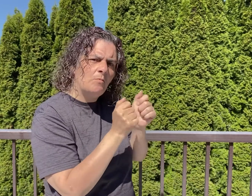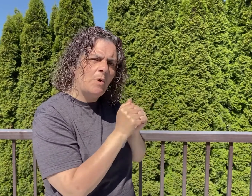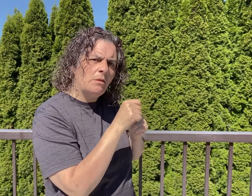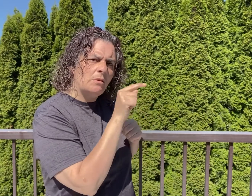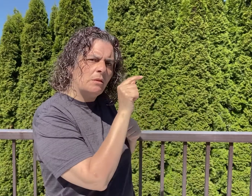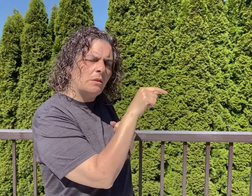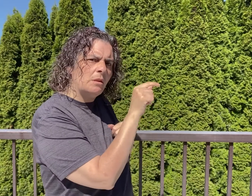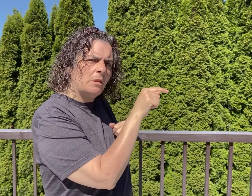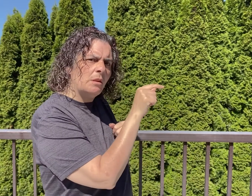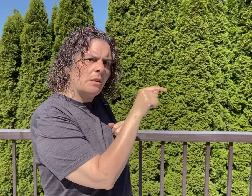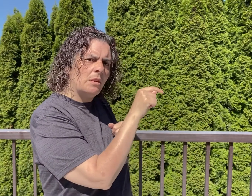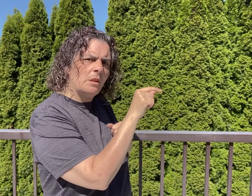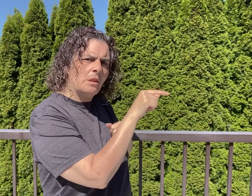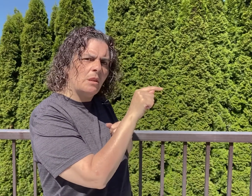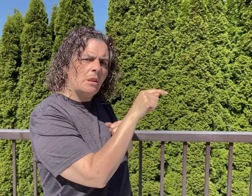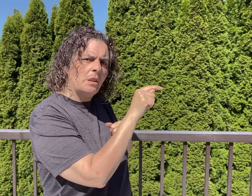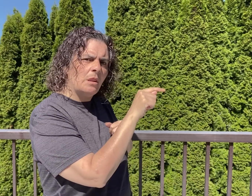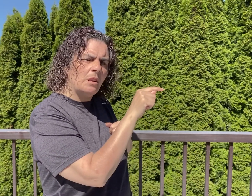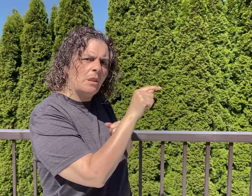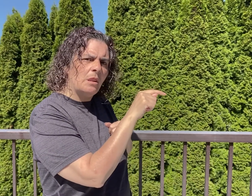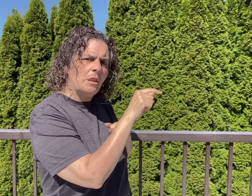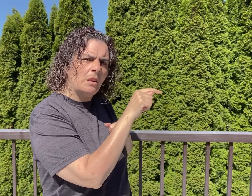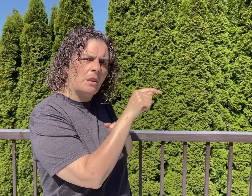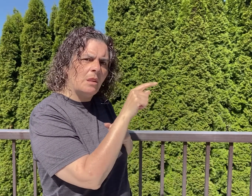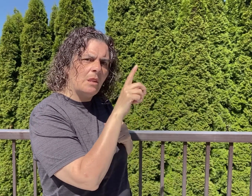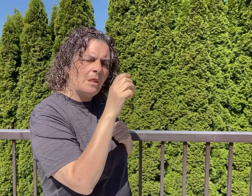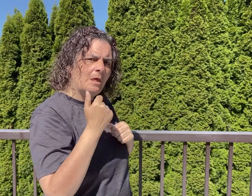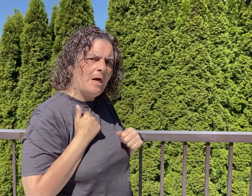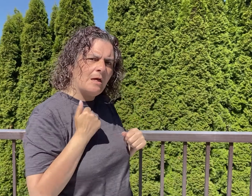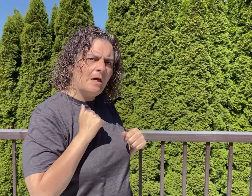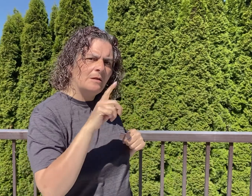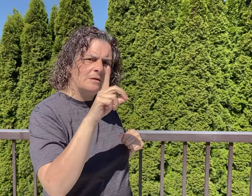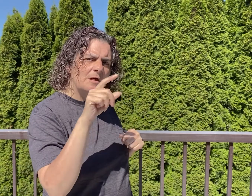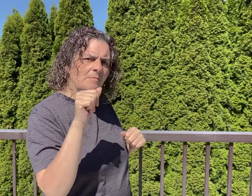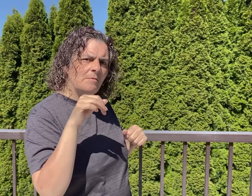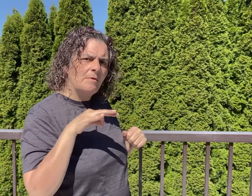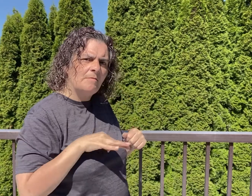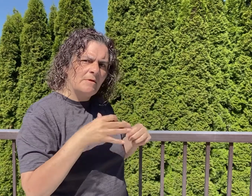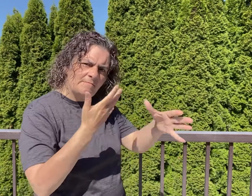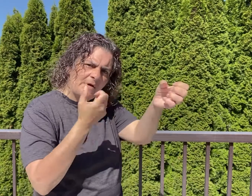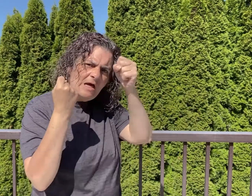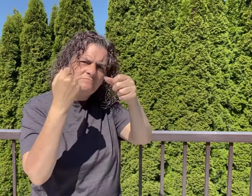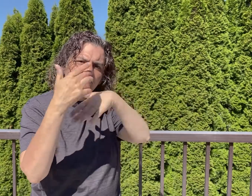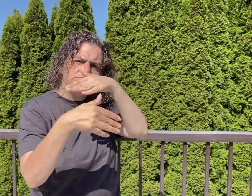with Canada Disability Benefit?